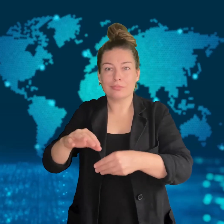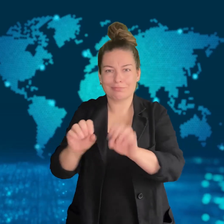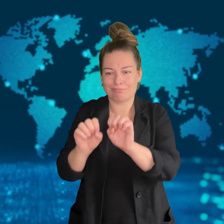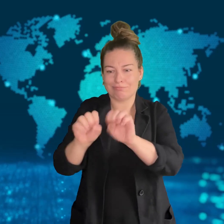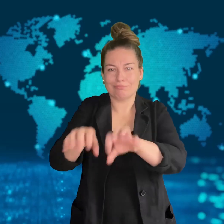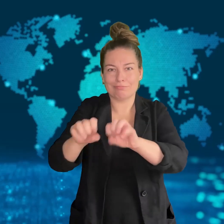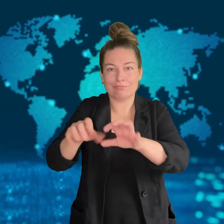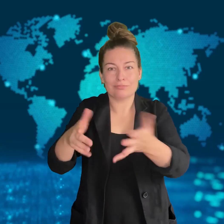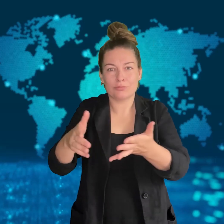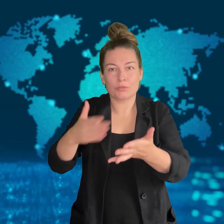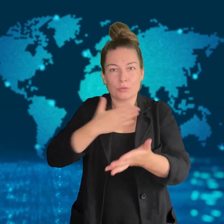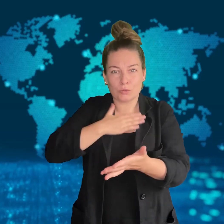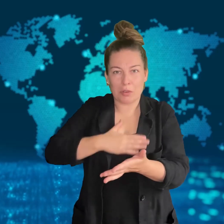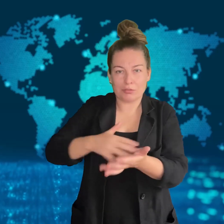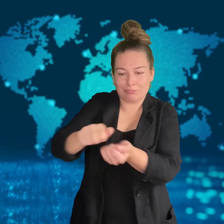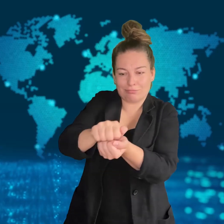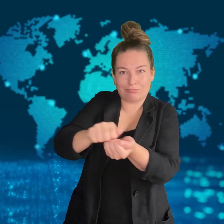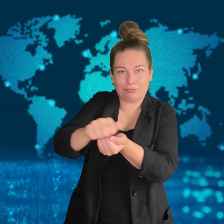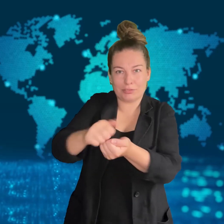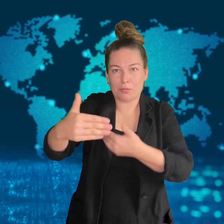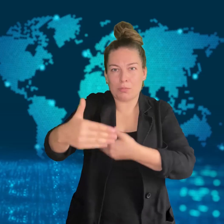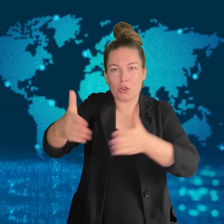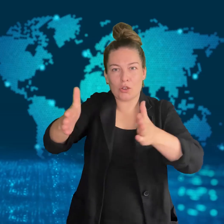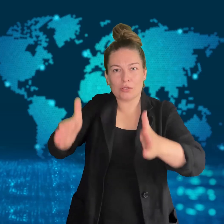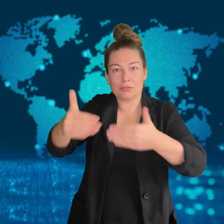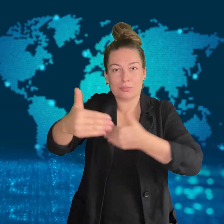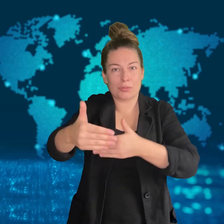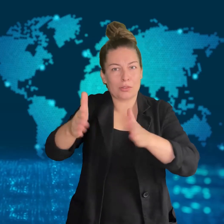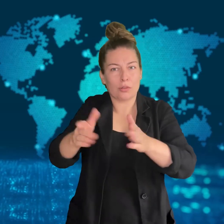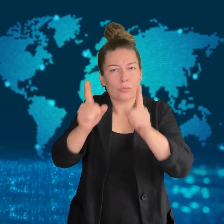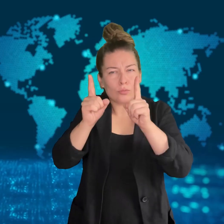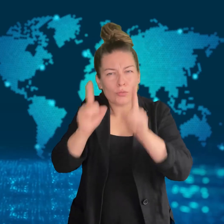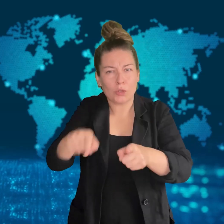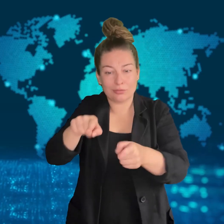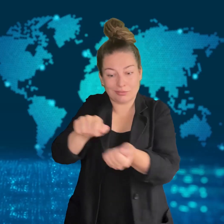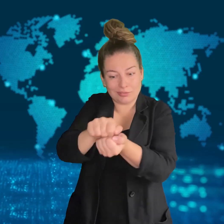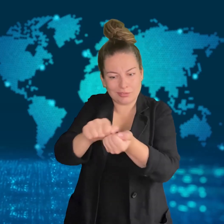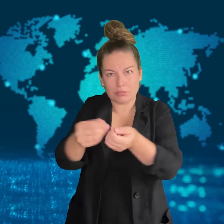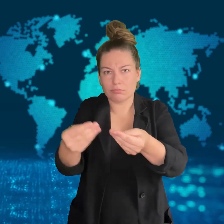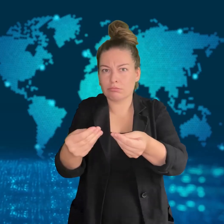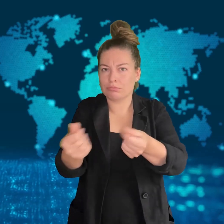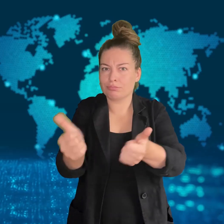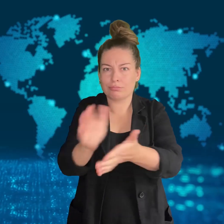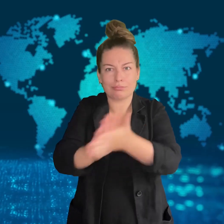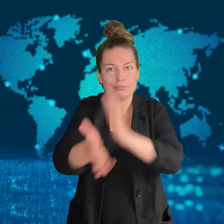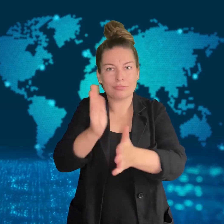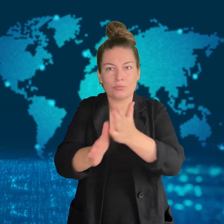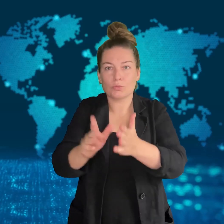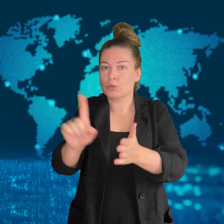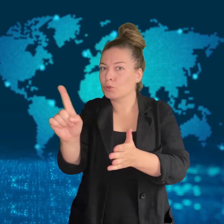Much of it was going into landfills or to the environment.